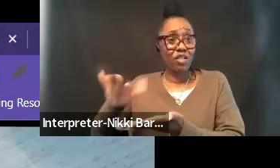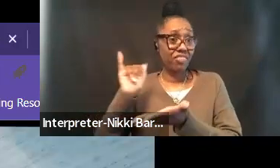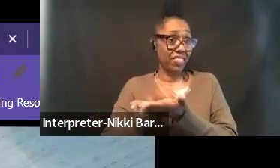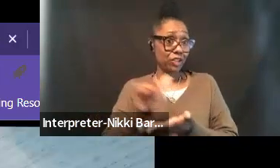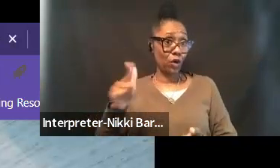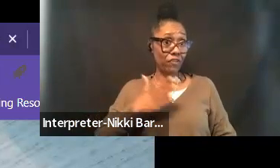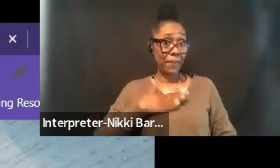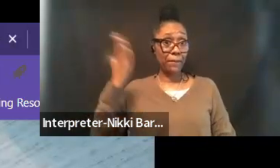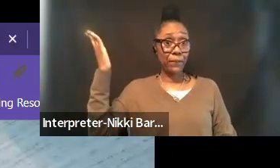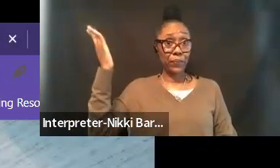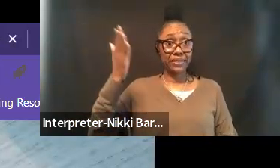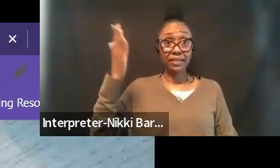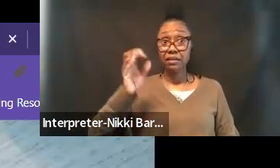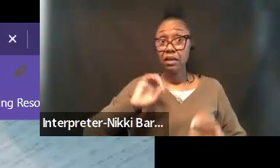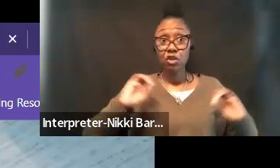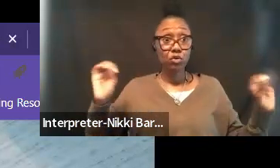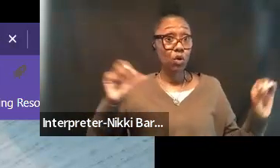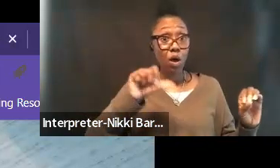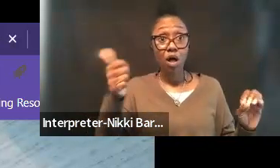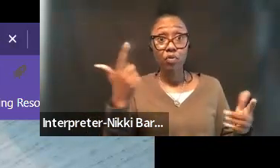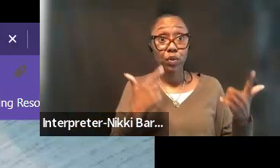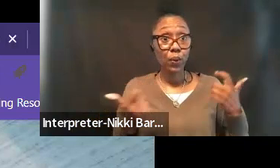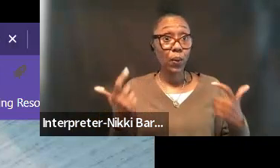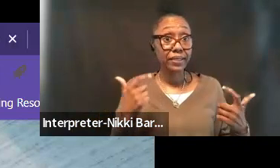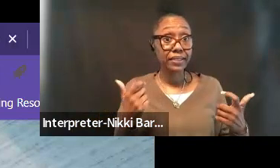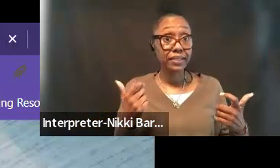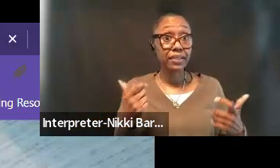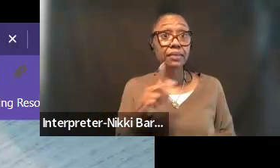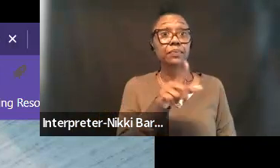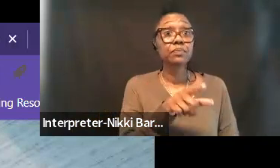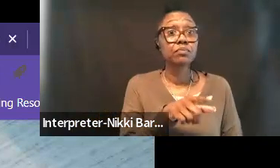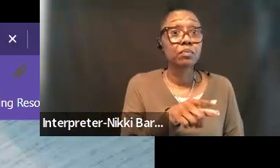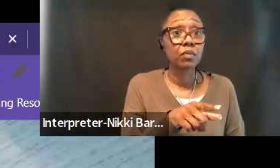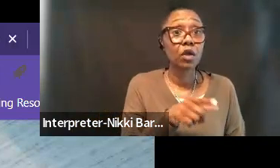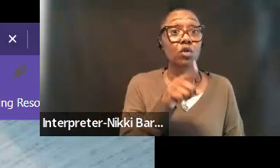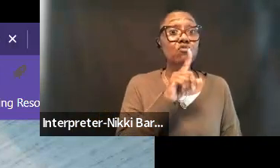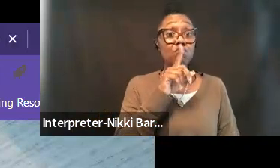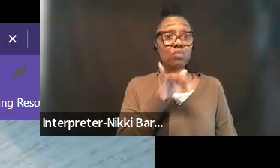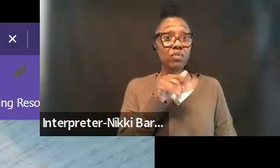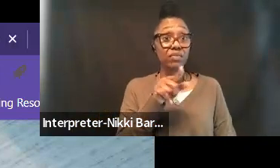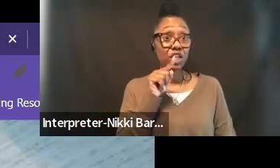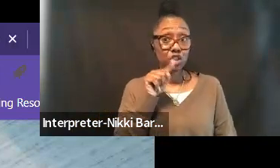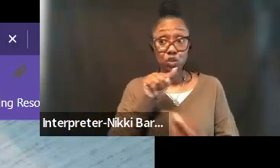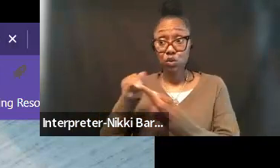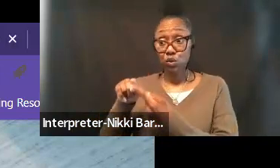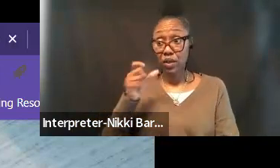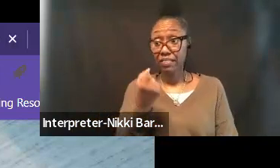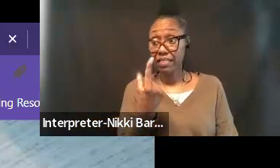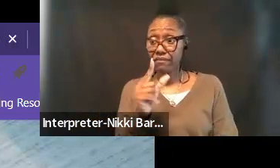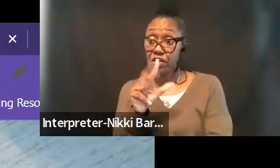If there are no other questions, Yeah. Oh, I thought it was 1115. Sorry.